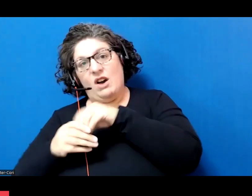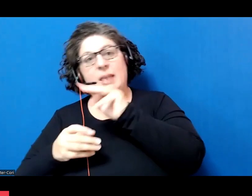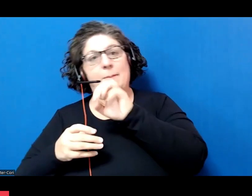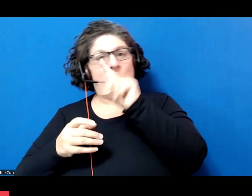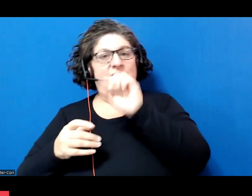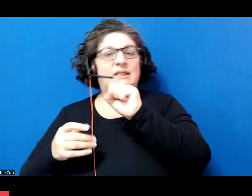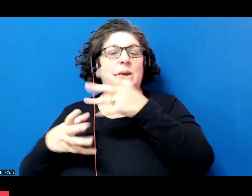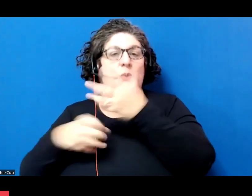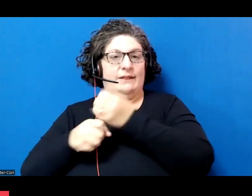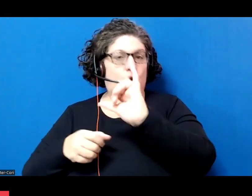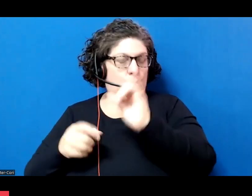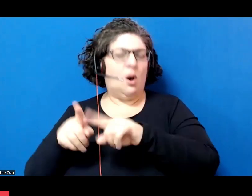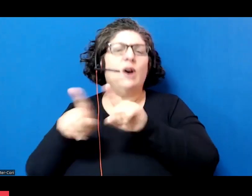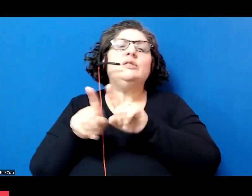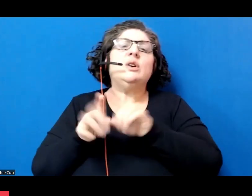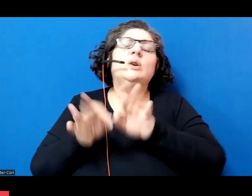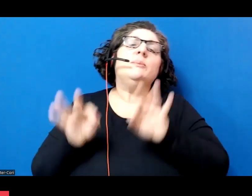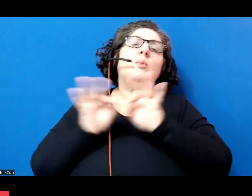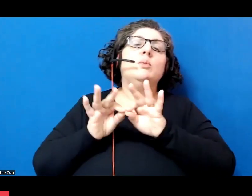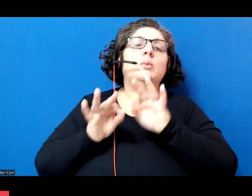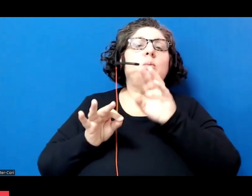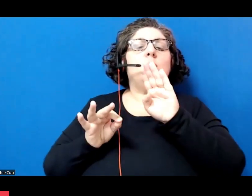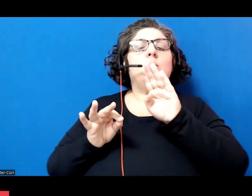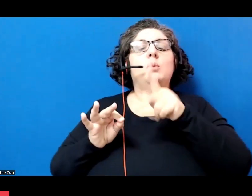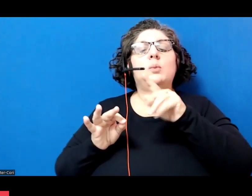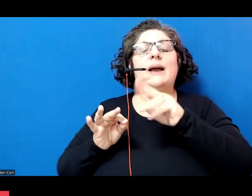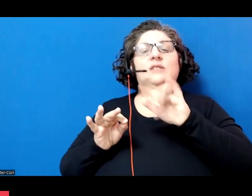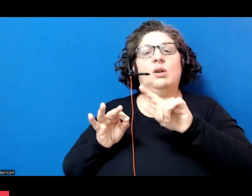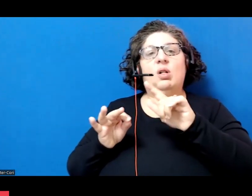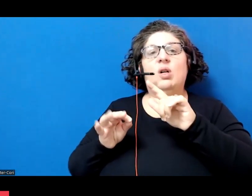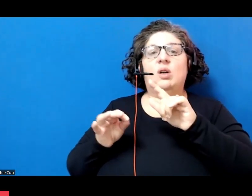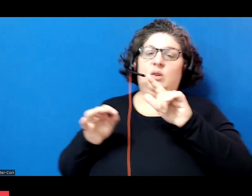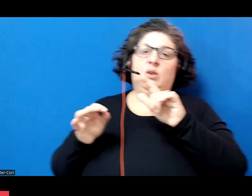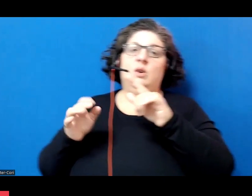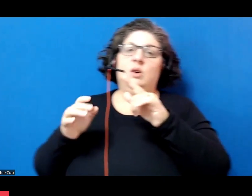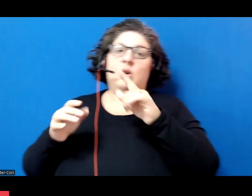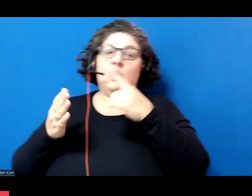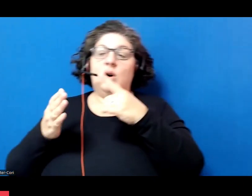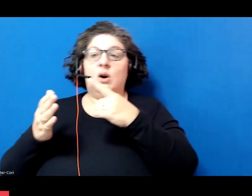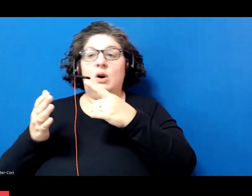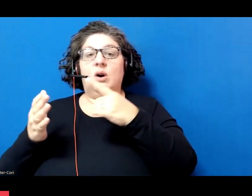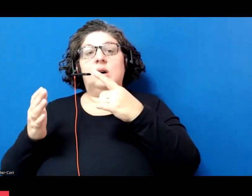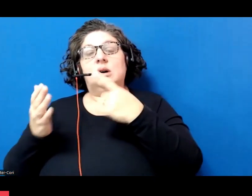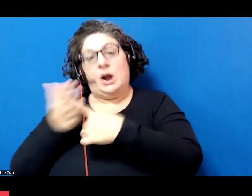And there's also a very practical argument that the state has advanced and I assume will continue to advance on the merits.